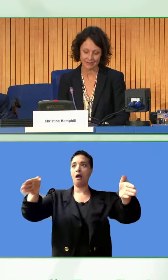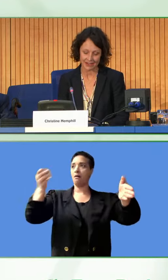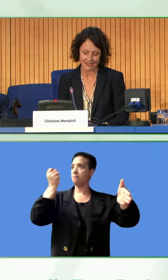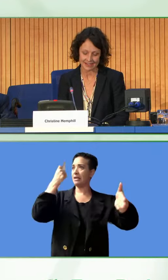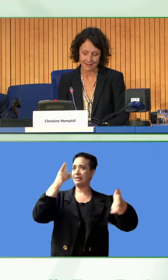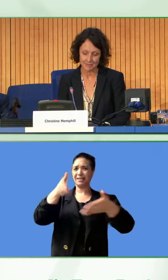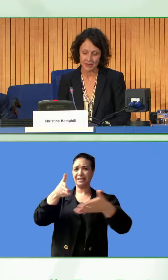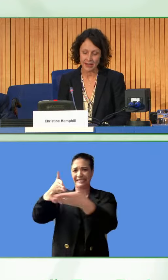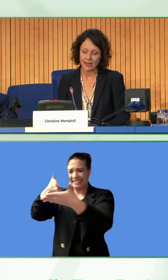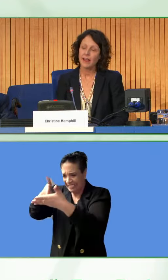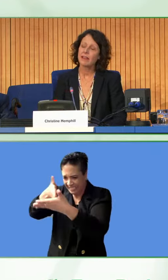they face.